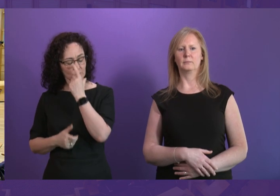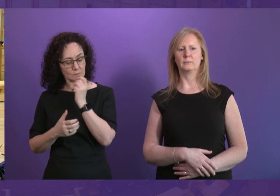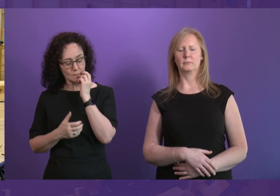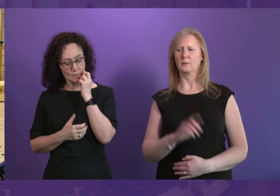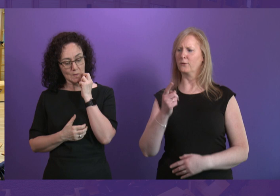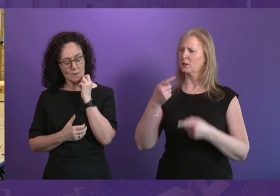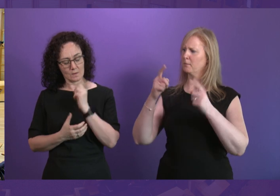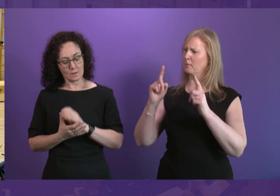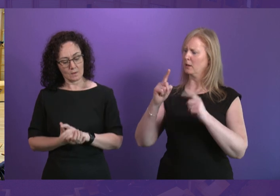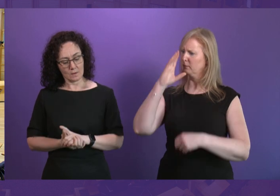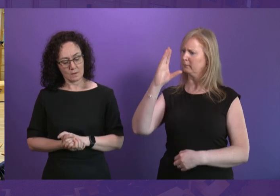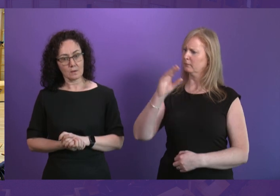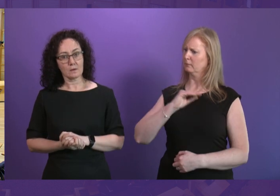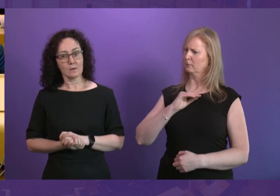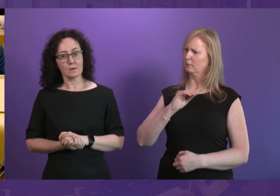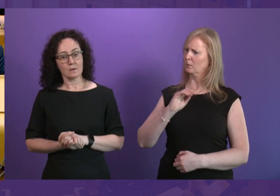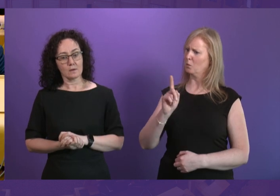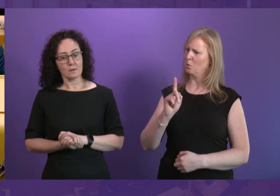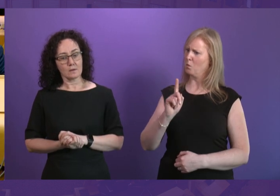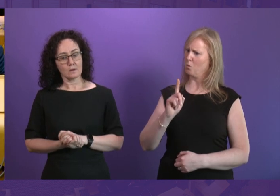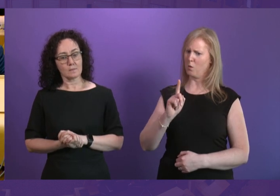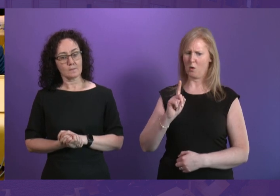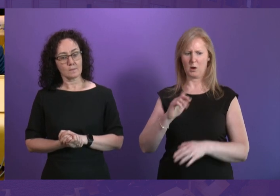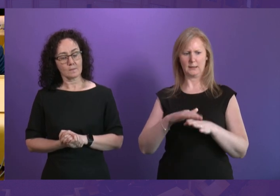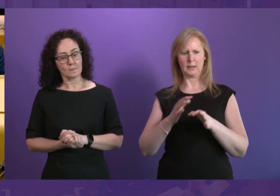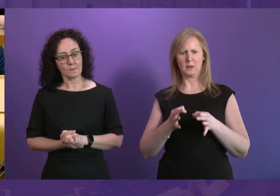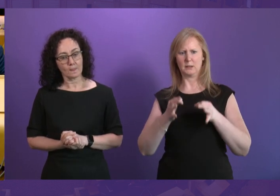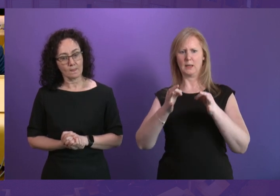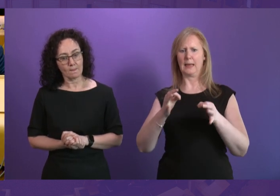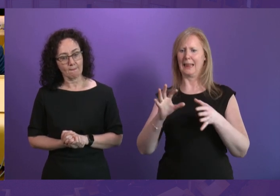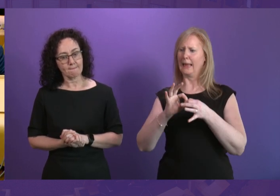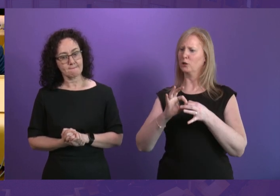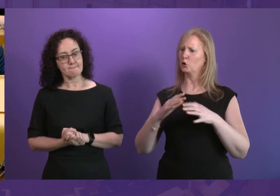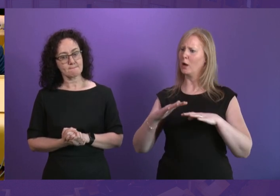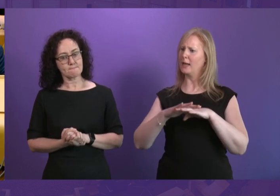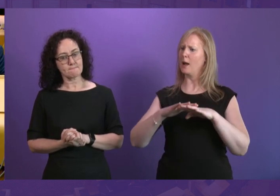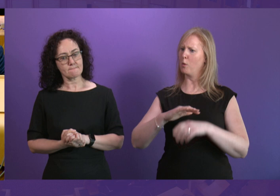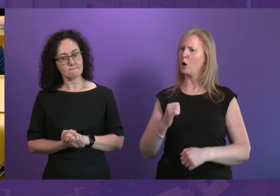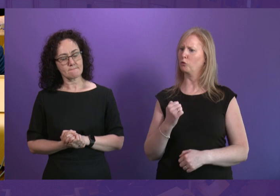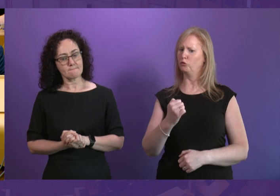of what proportion of any delays are linked to Network Rail? Does she agree that it is